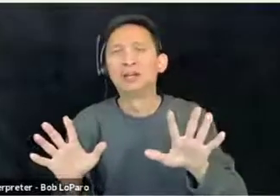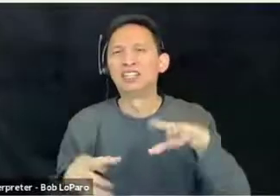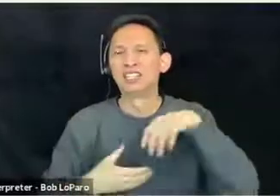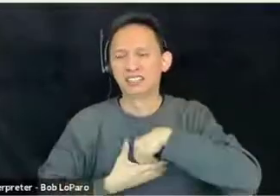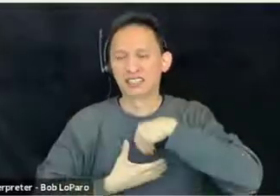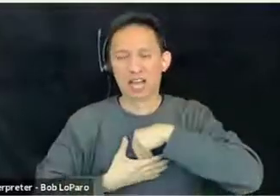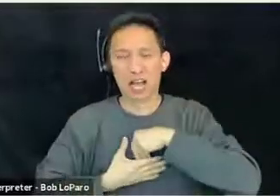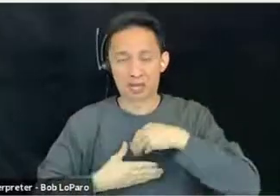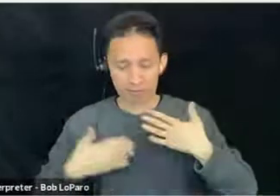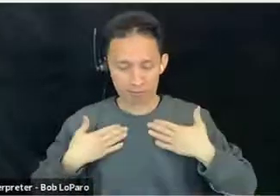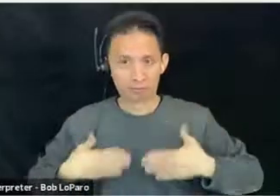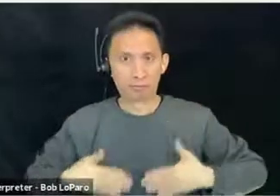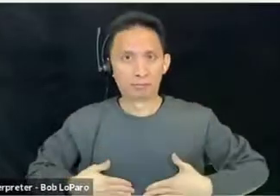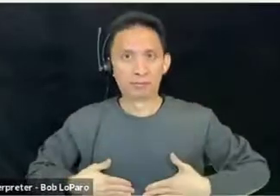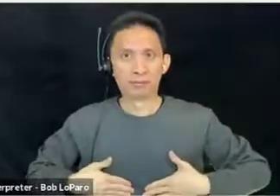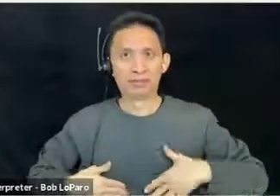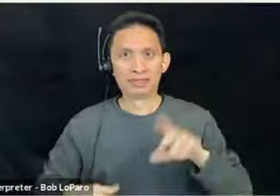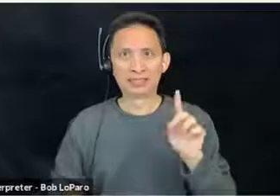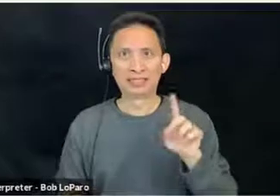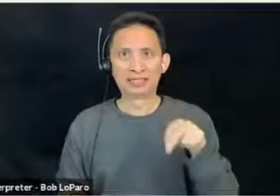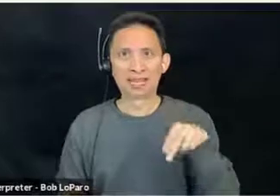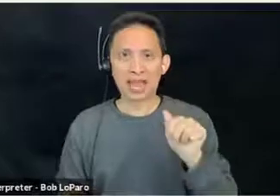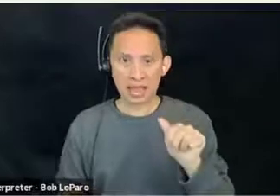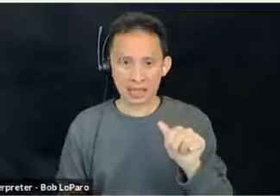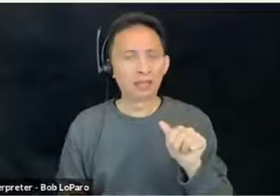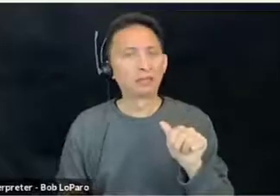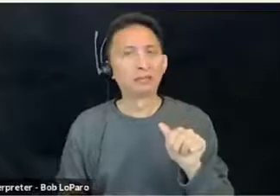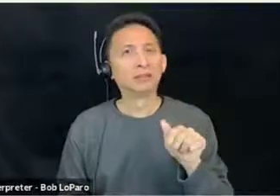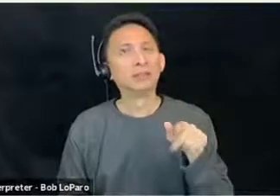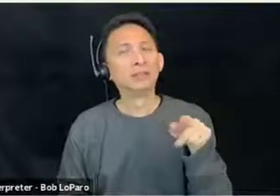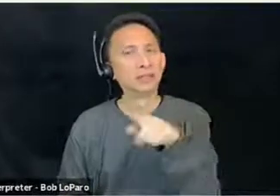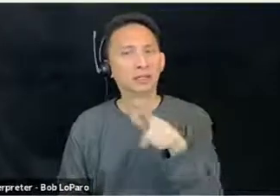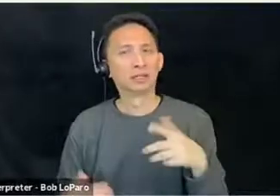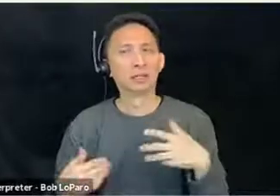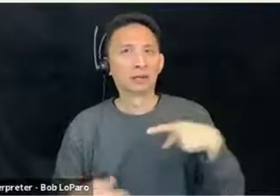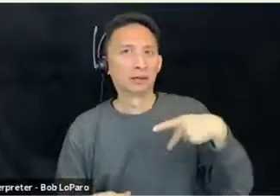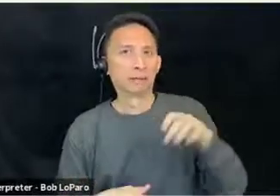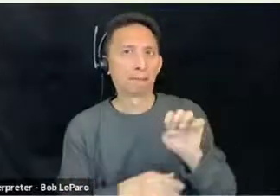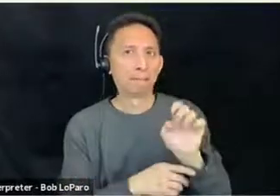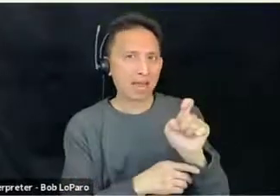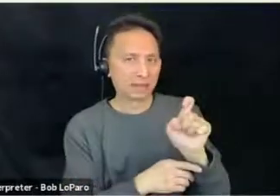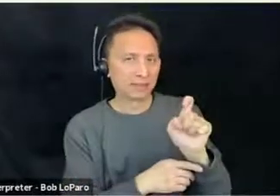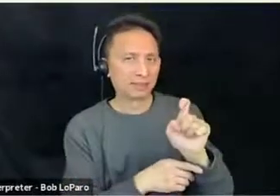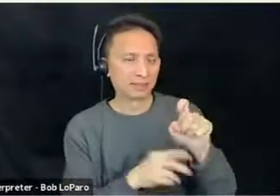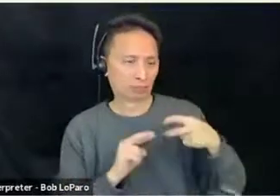of their PEX genes or any genes in their body.